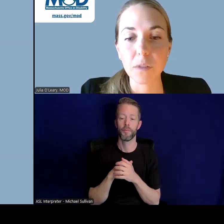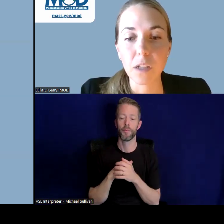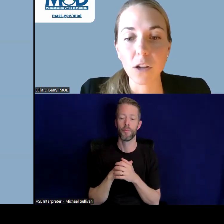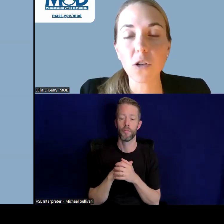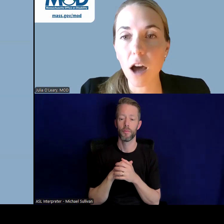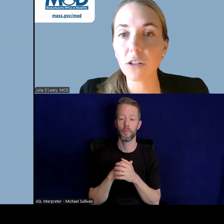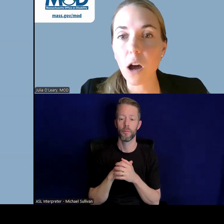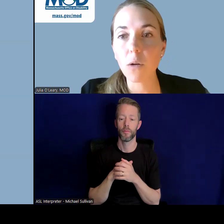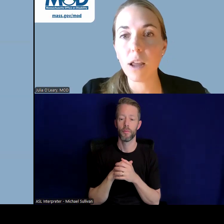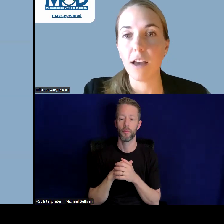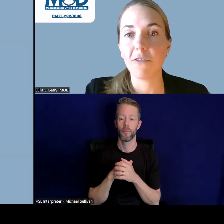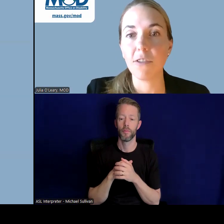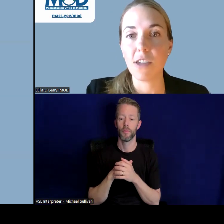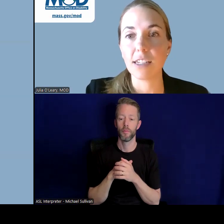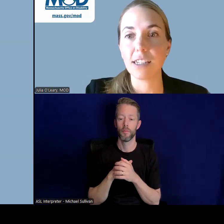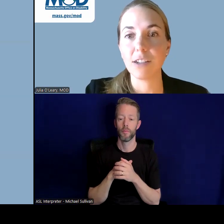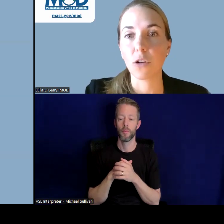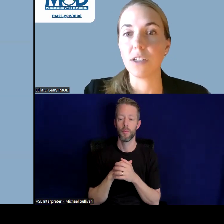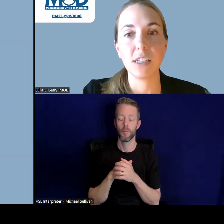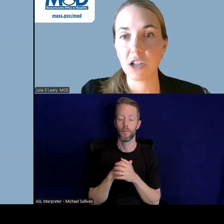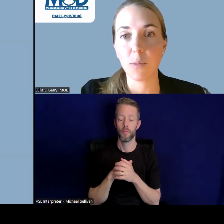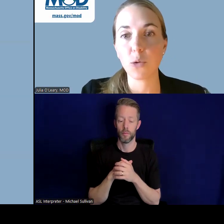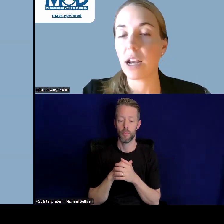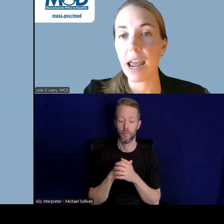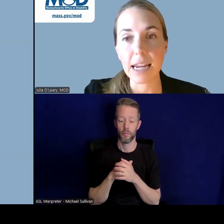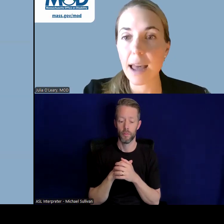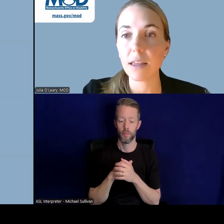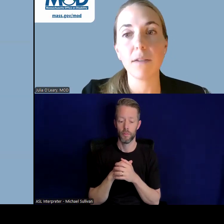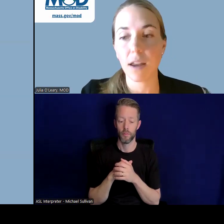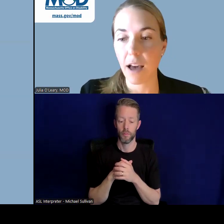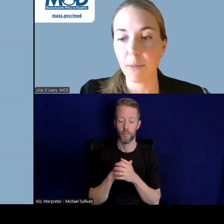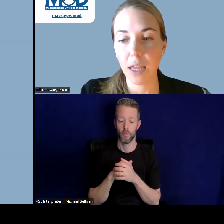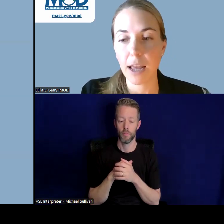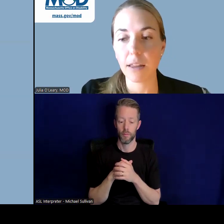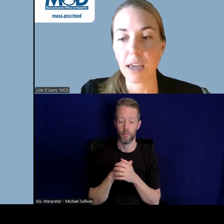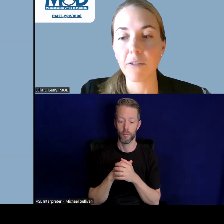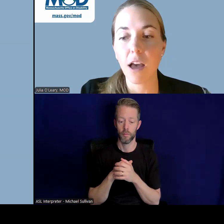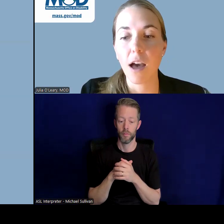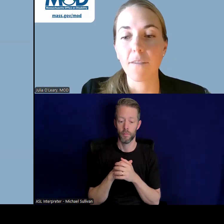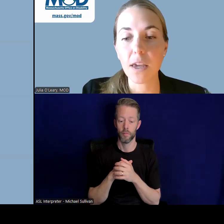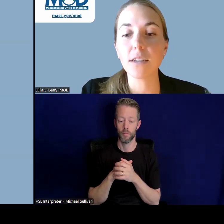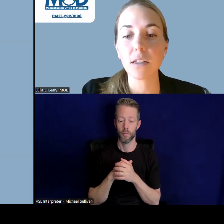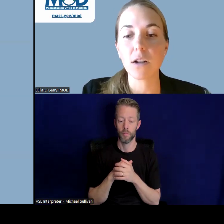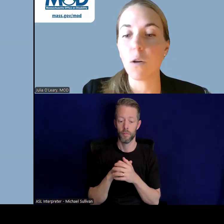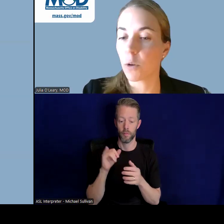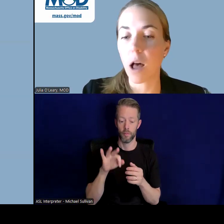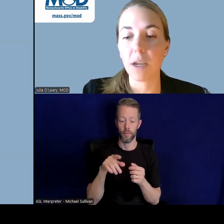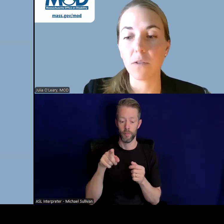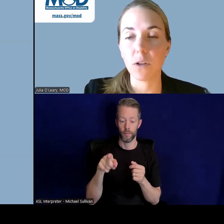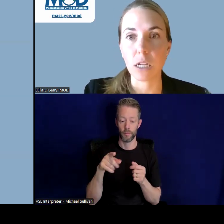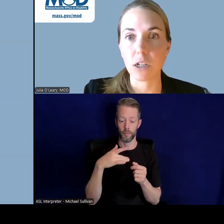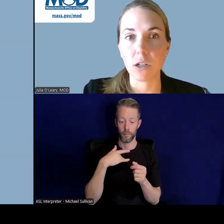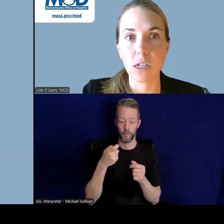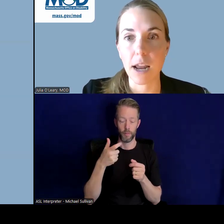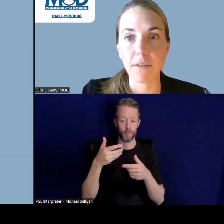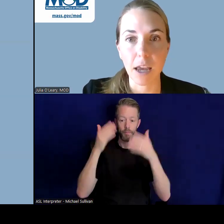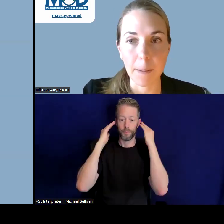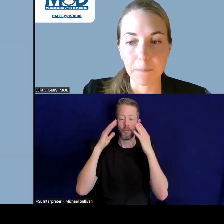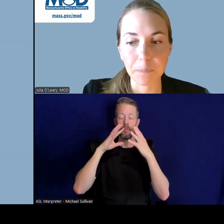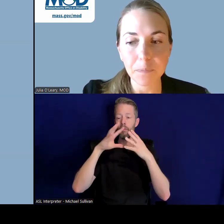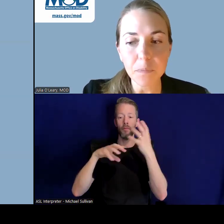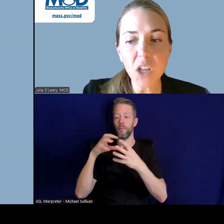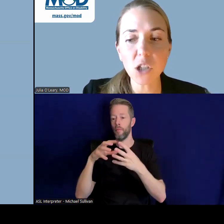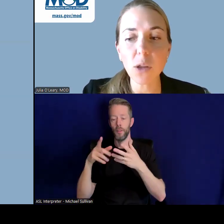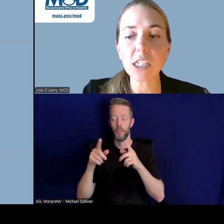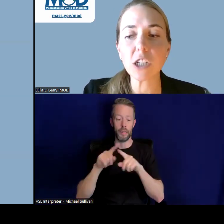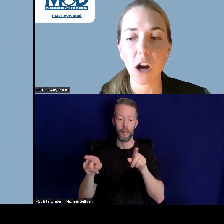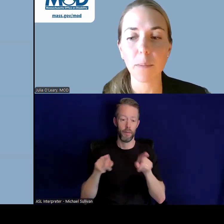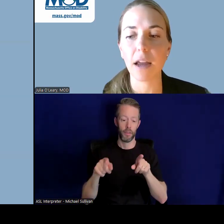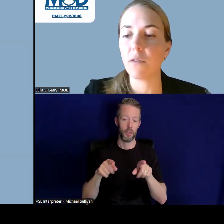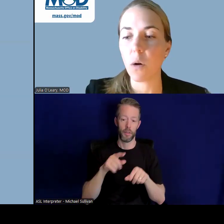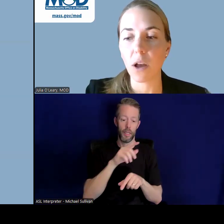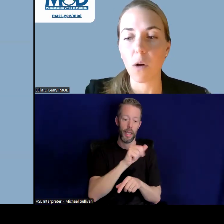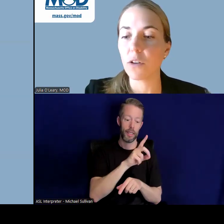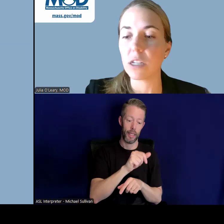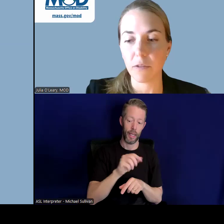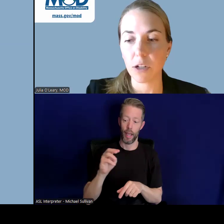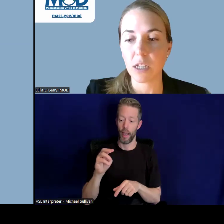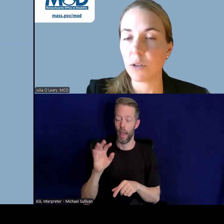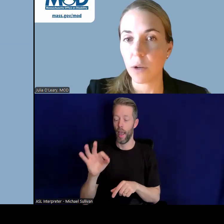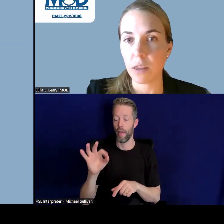So, I think you're not alone if this sort of distinction between ADA leave and FMLA leave feels a little overwhelming and confusing to you to navigate.